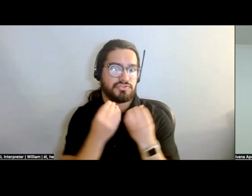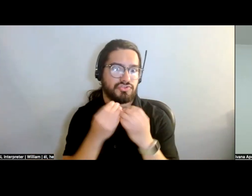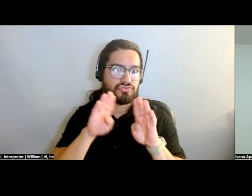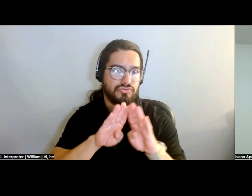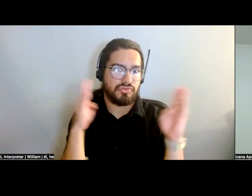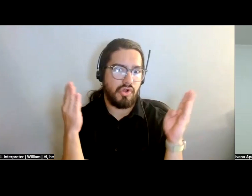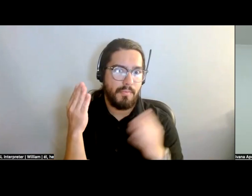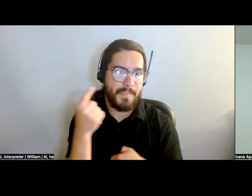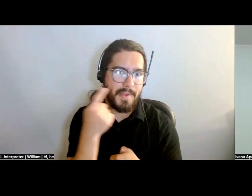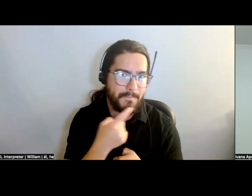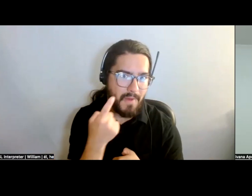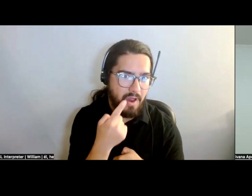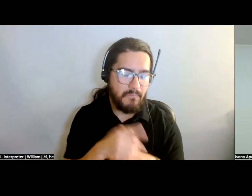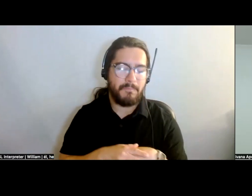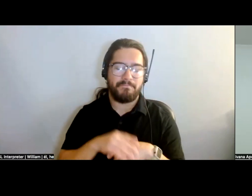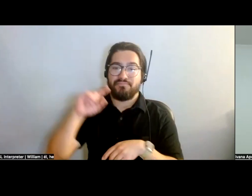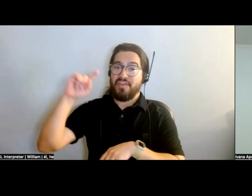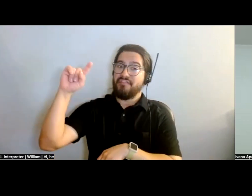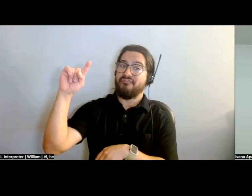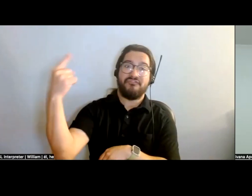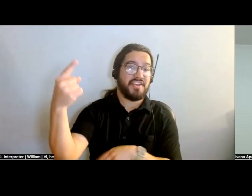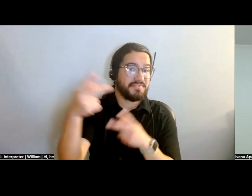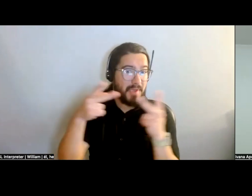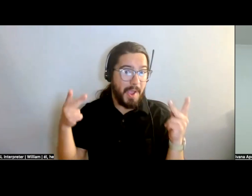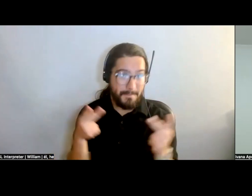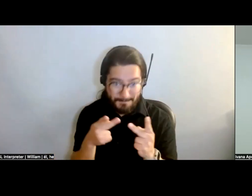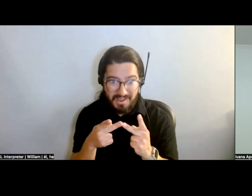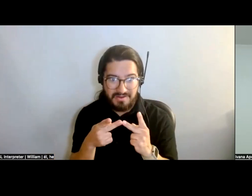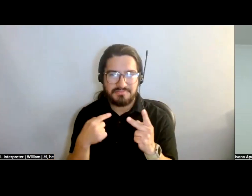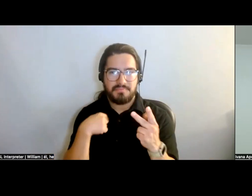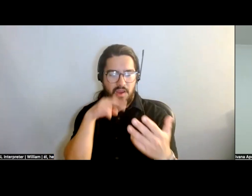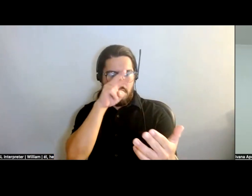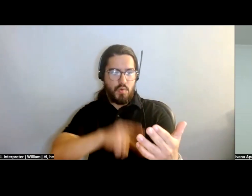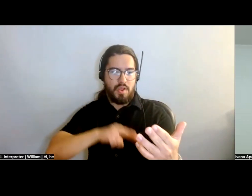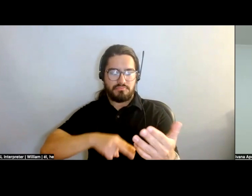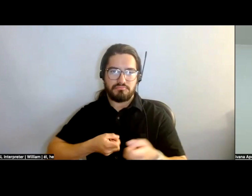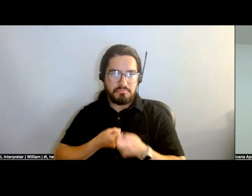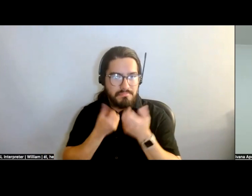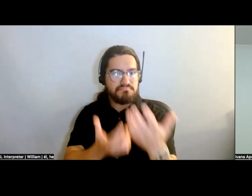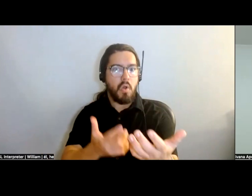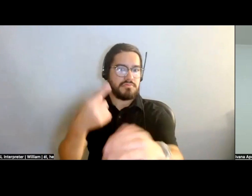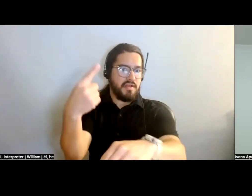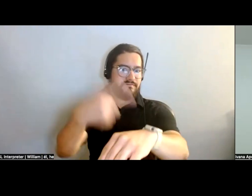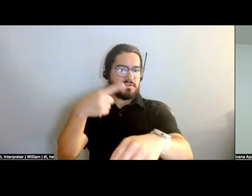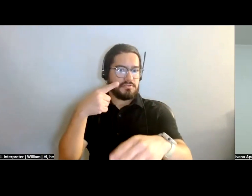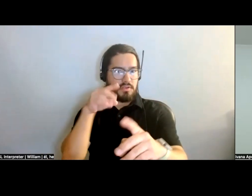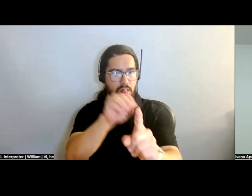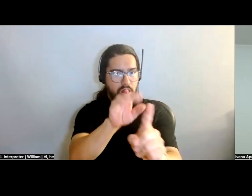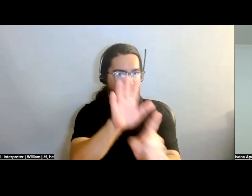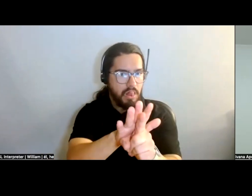the first place ever where I read poetry, for the first time in English.